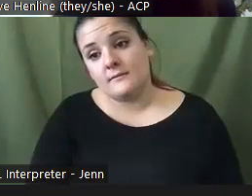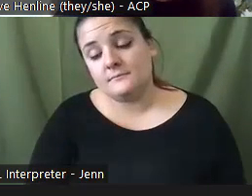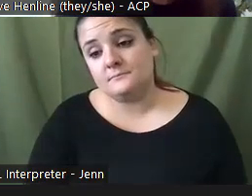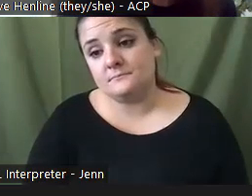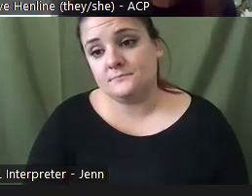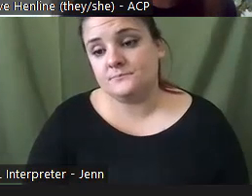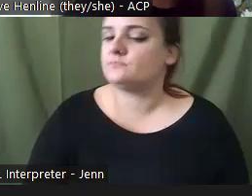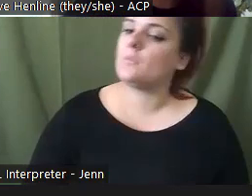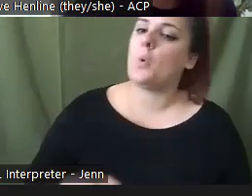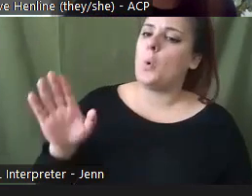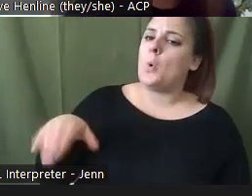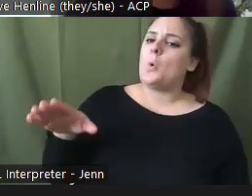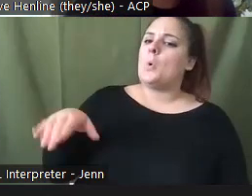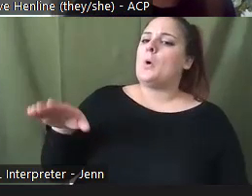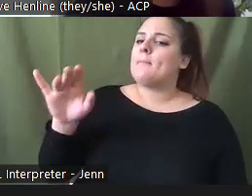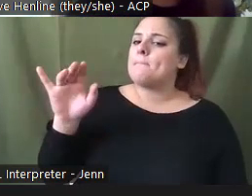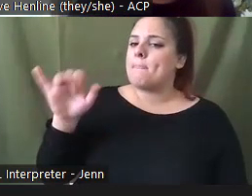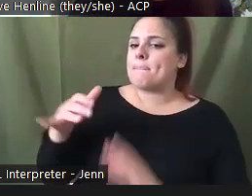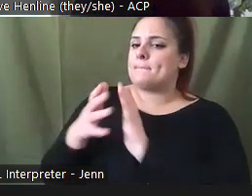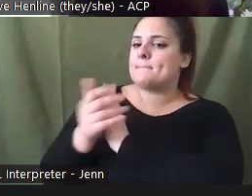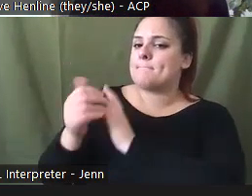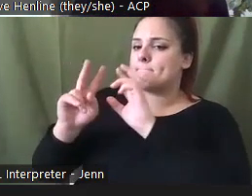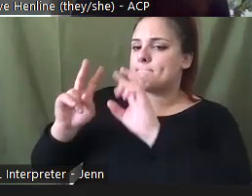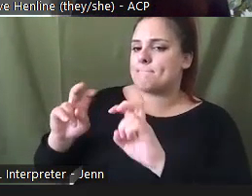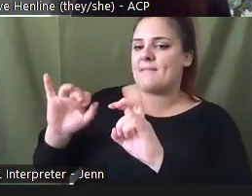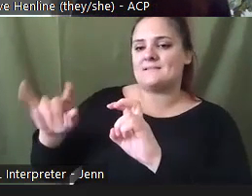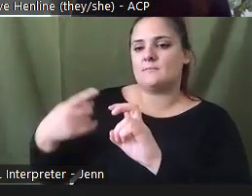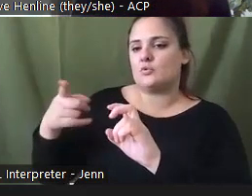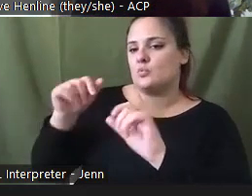Just real quick, that the skills assessment is something that you can take as many times